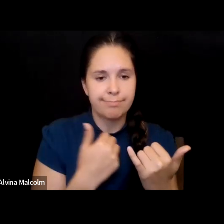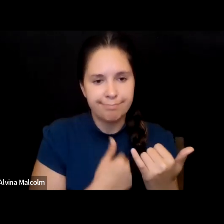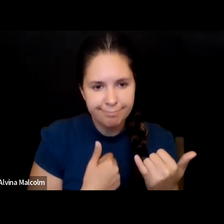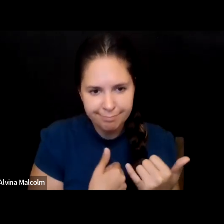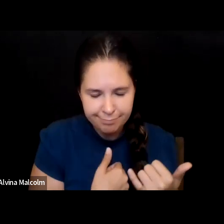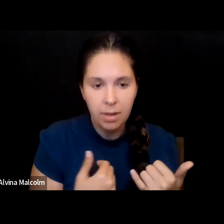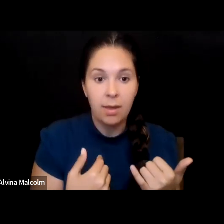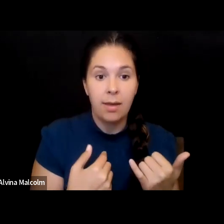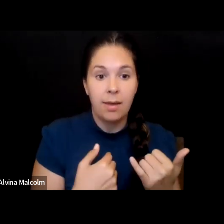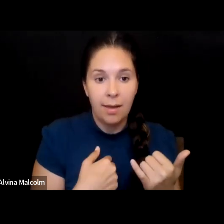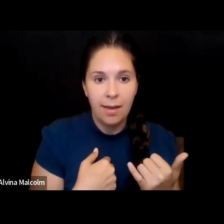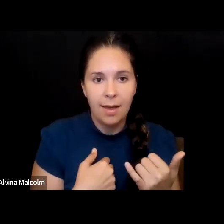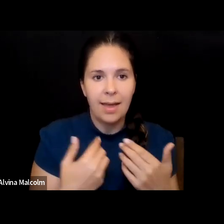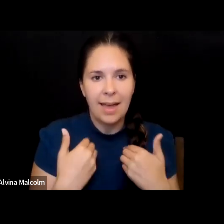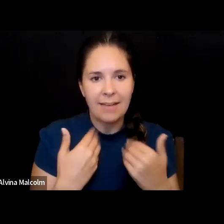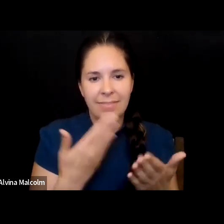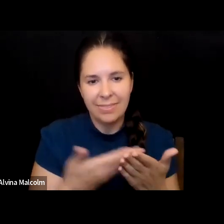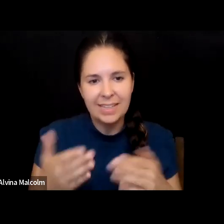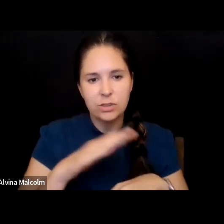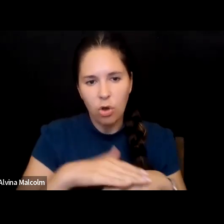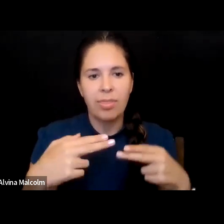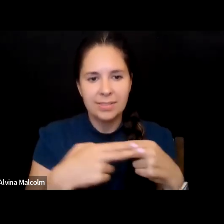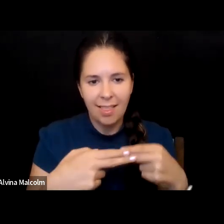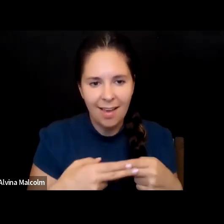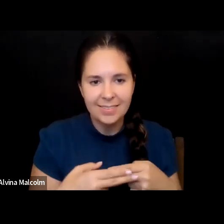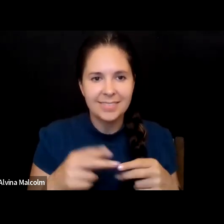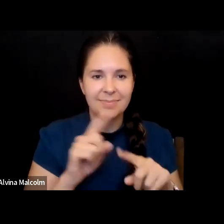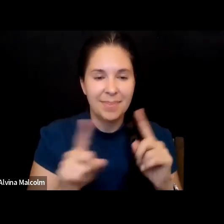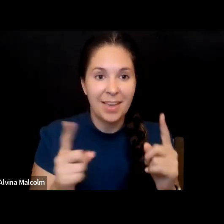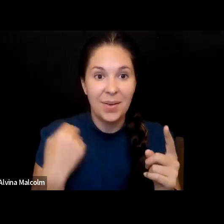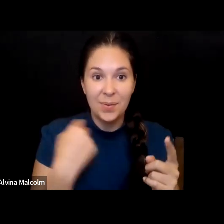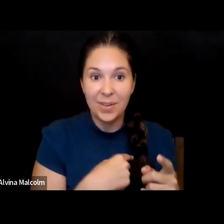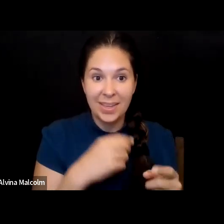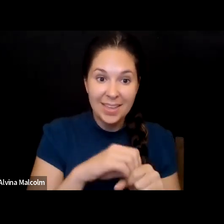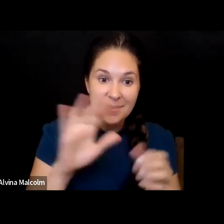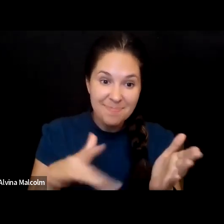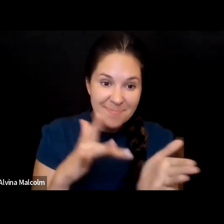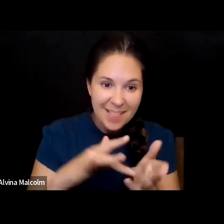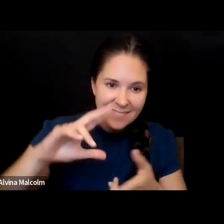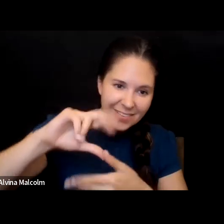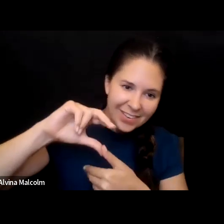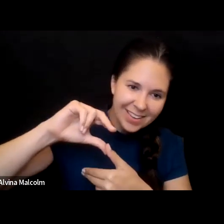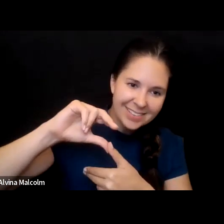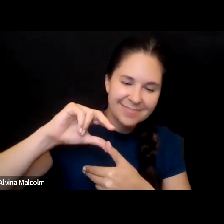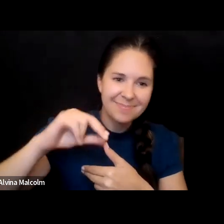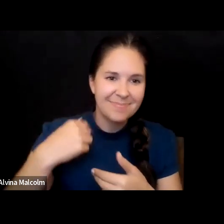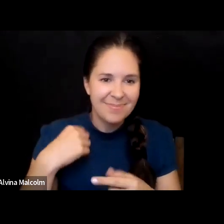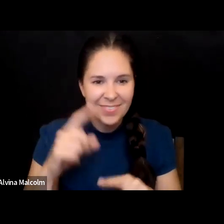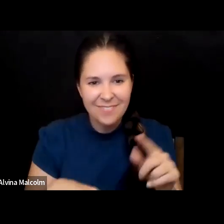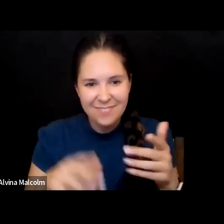Why not us? Why not our CILs? " This is where having a national partner is a big deal. For right now -- I do